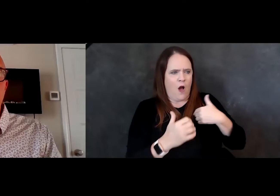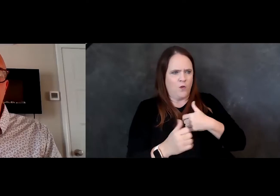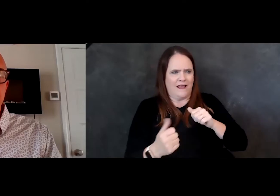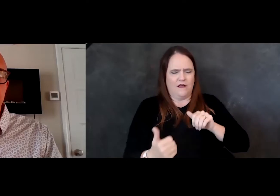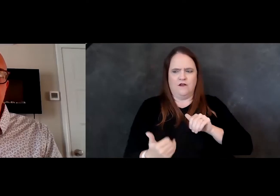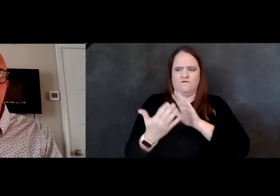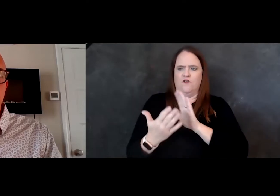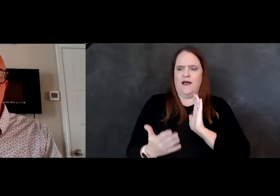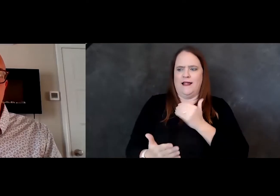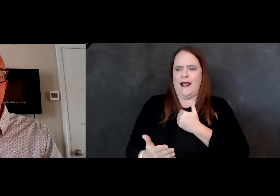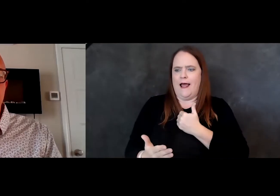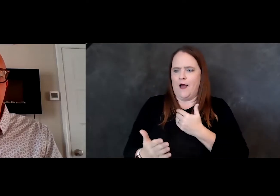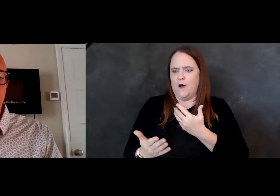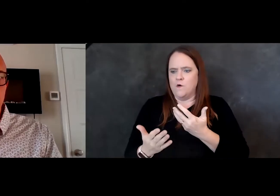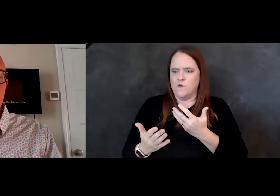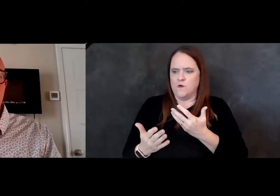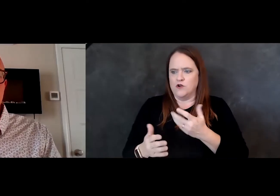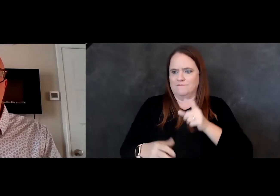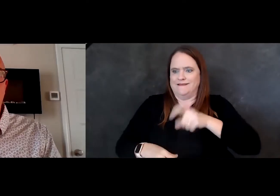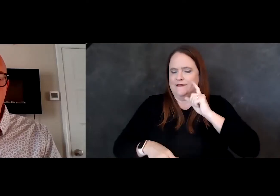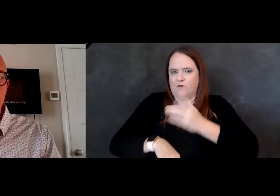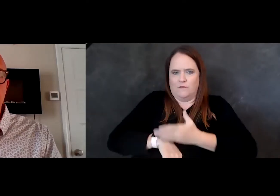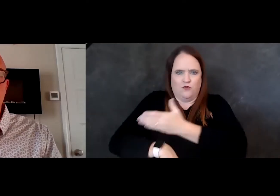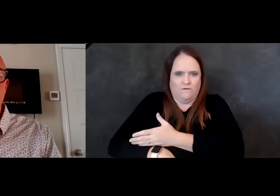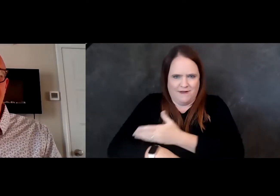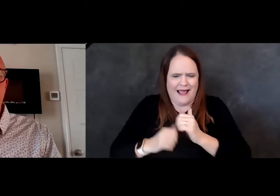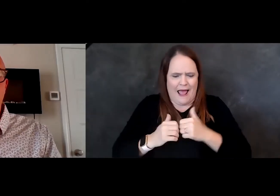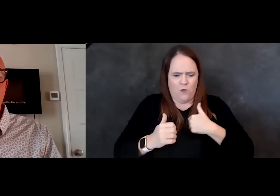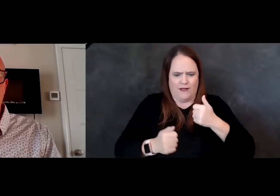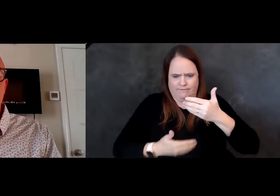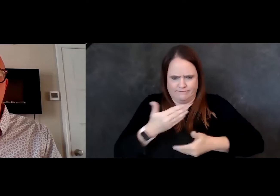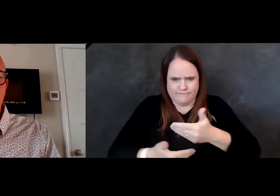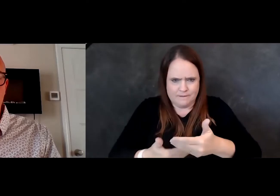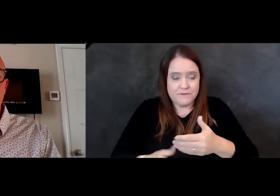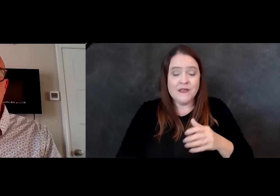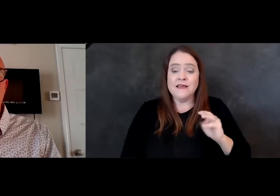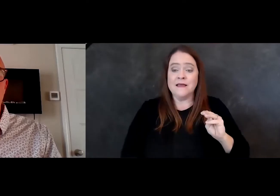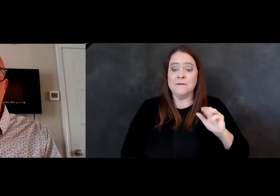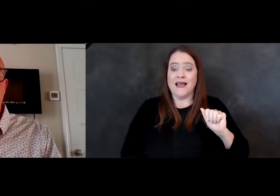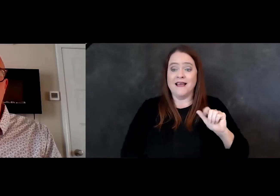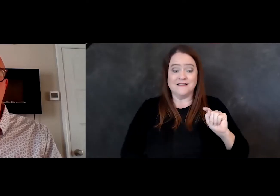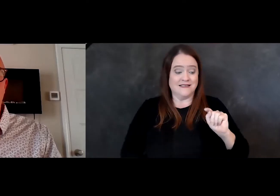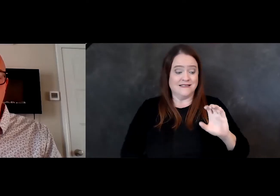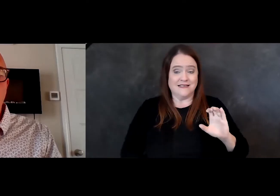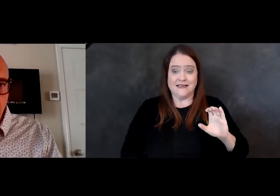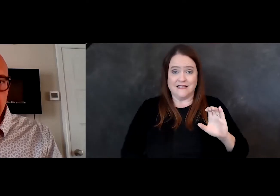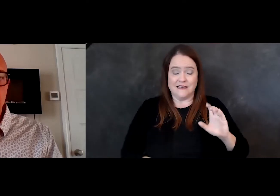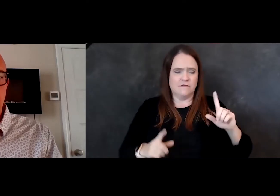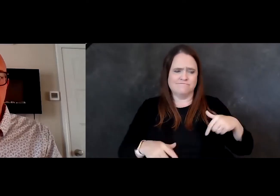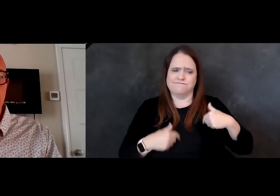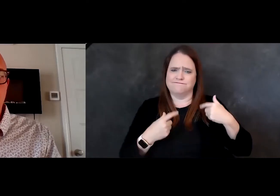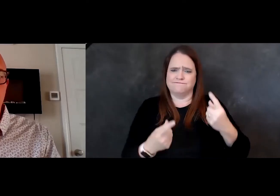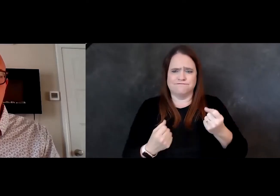Madison Area Technical College has always been incredibly supportive of our work and